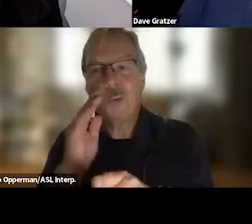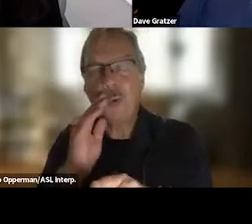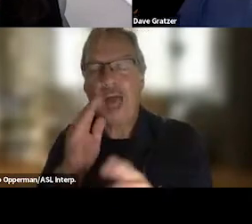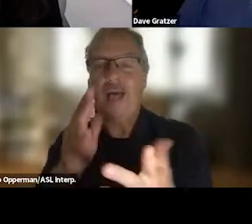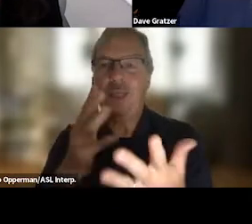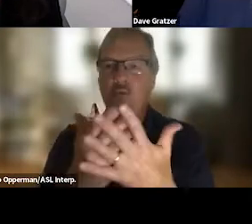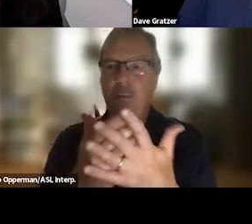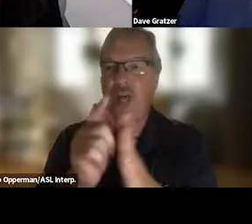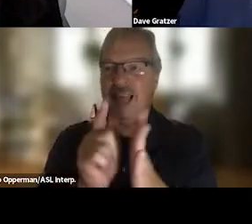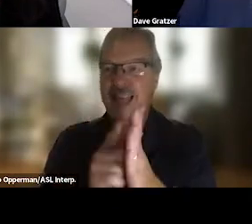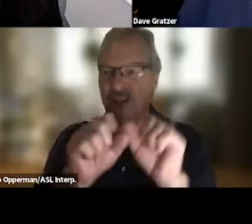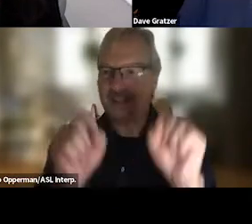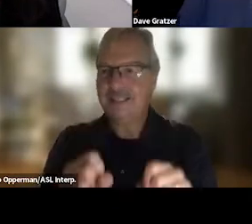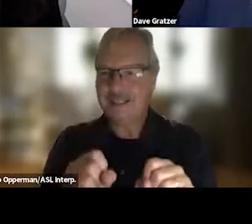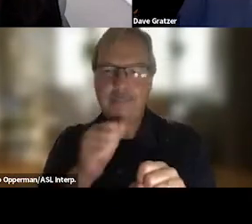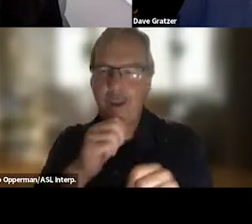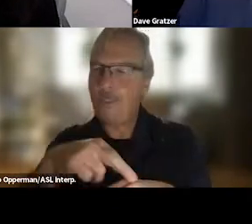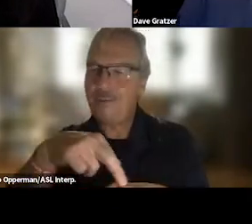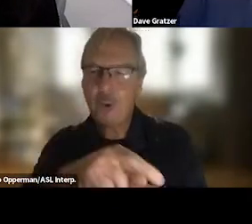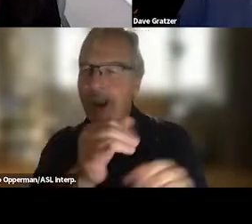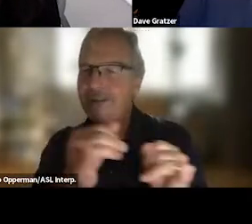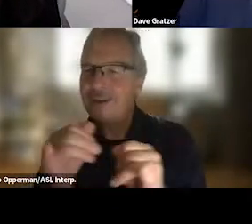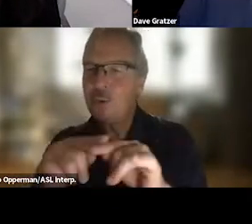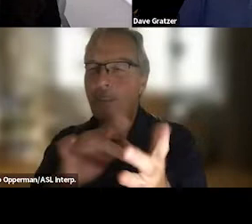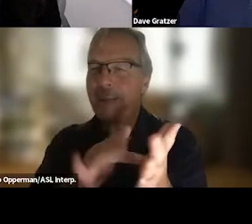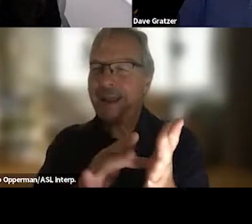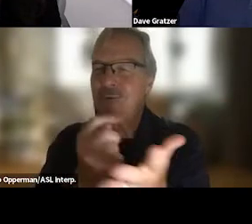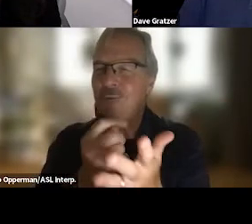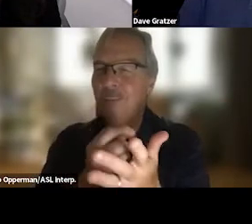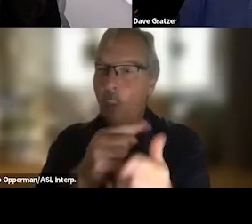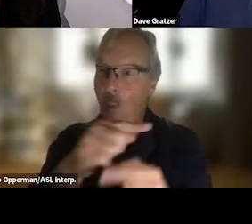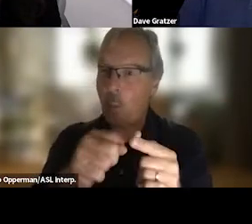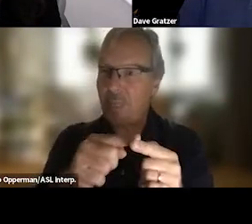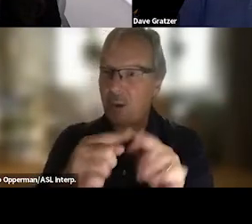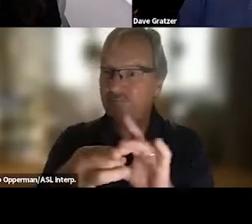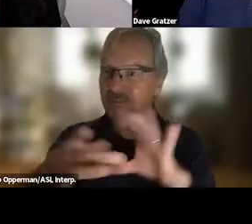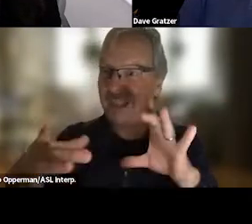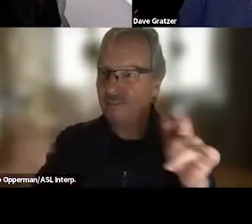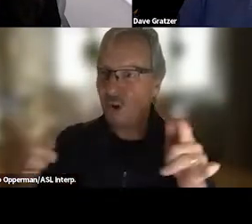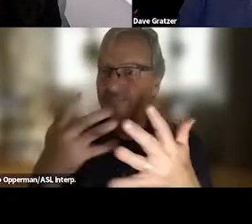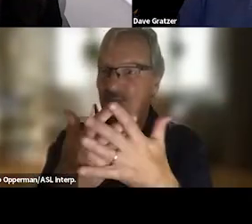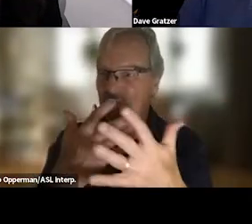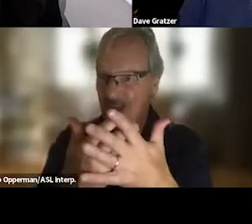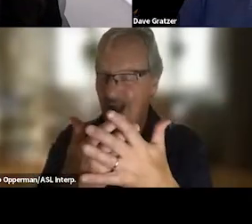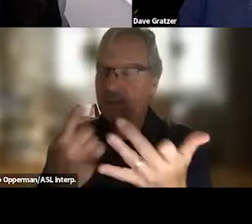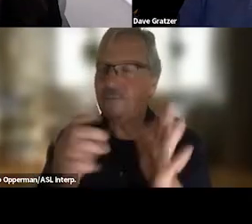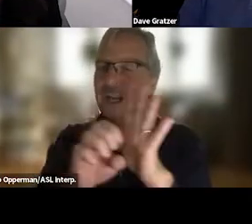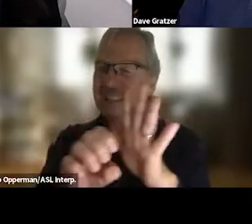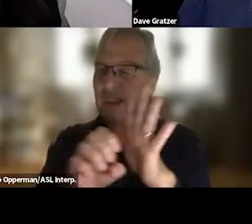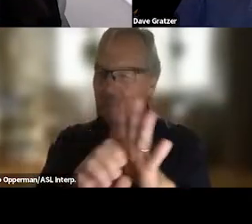rarely refers to individuals medication treatment upon release from incarceration. So just as an example, a few years back,